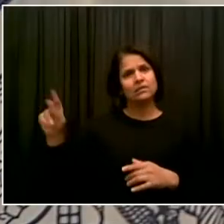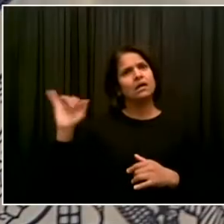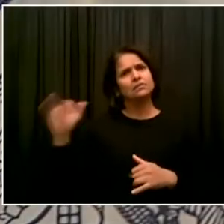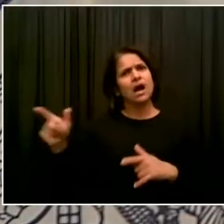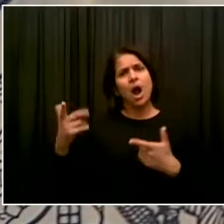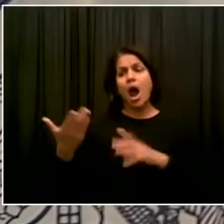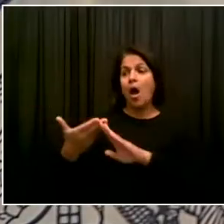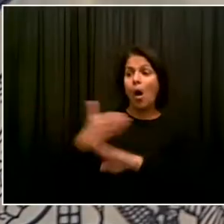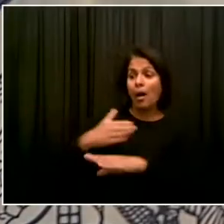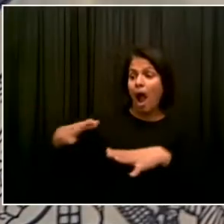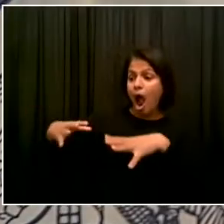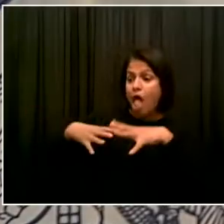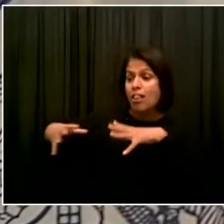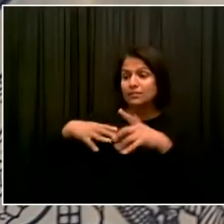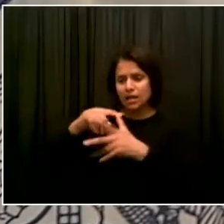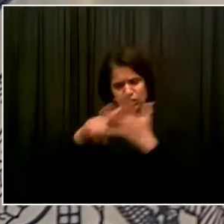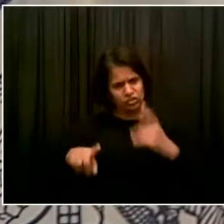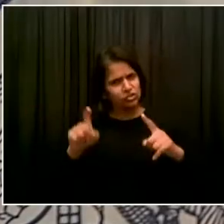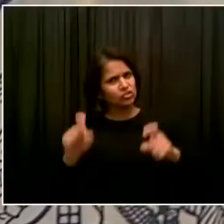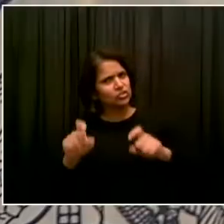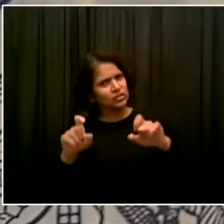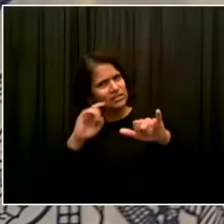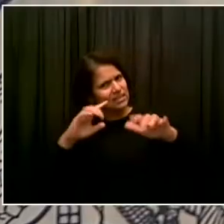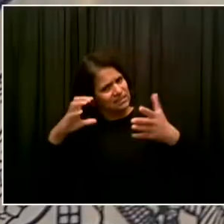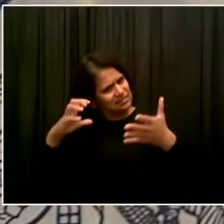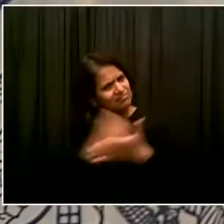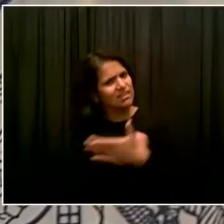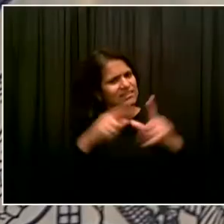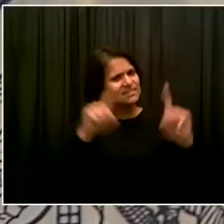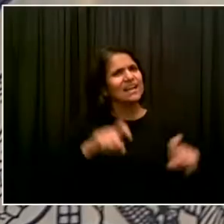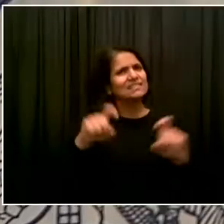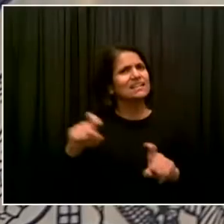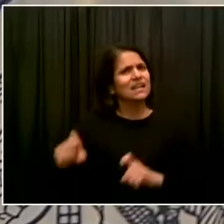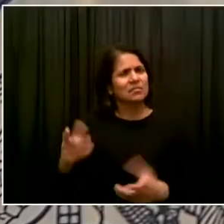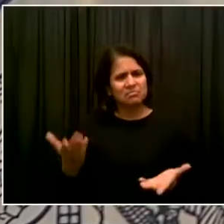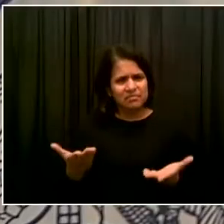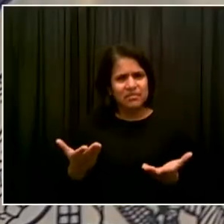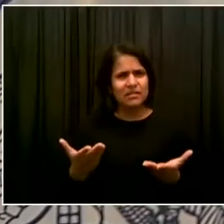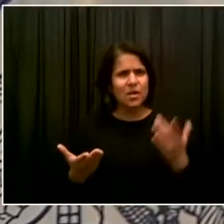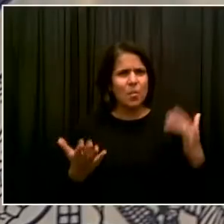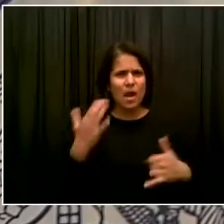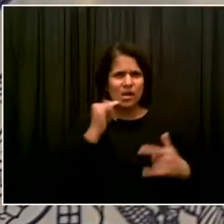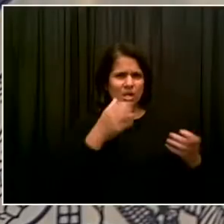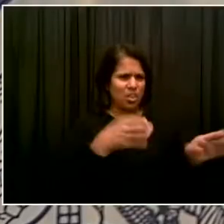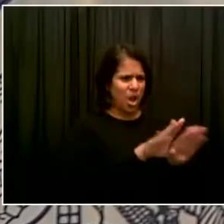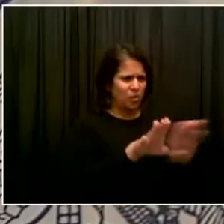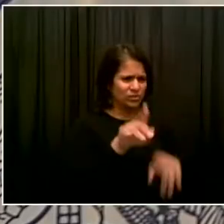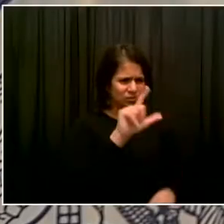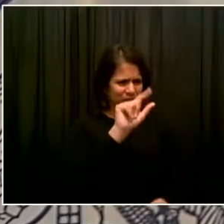GIVENT HA TEVEN WITHOUT OMICRON, THERE WAS GOING TO BE A SURGEON TESTING DEMAND AHEAD OF THE HOLIDAYS?